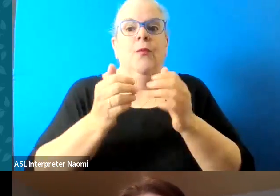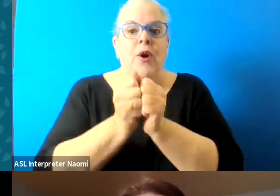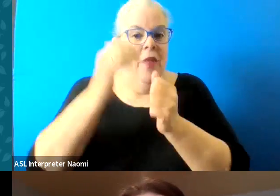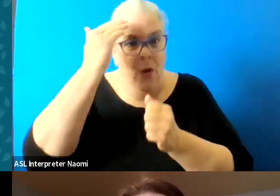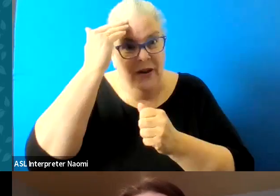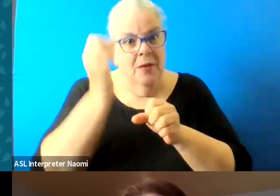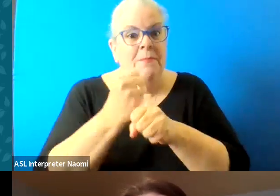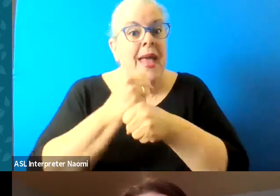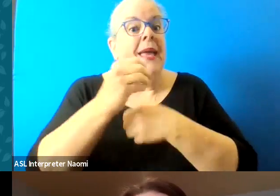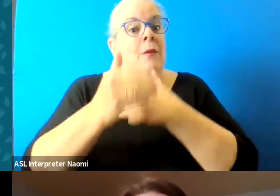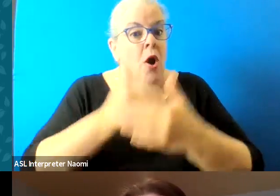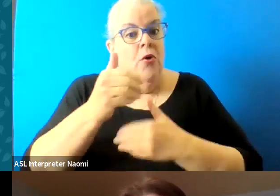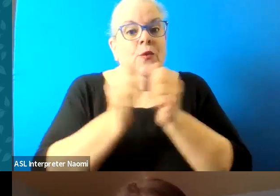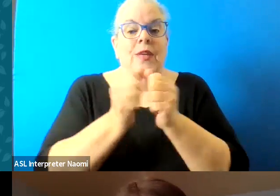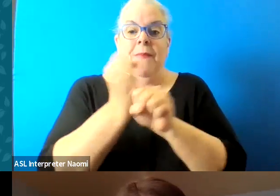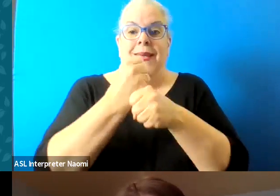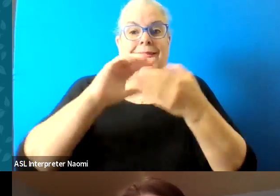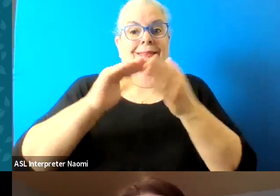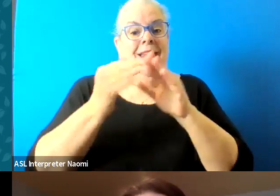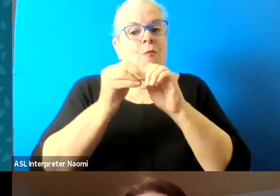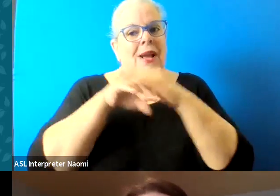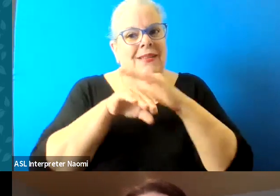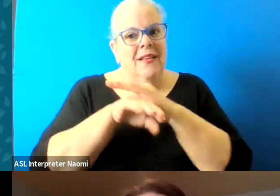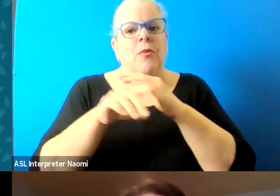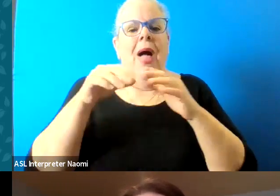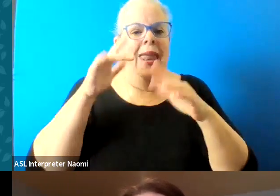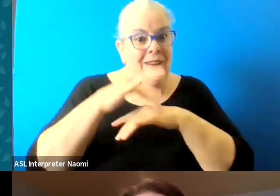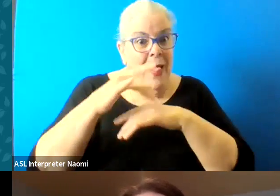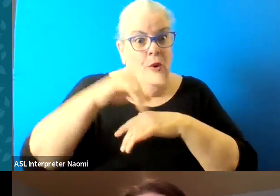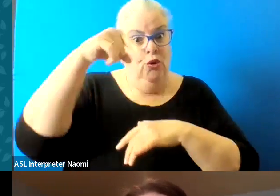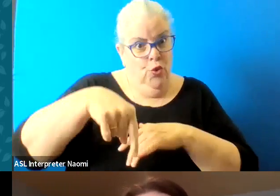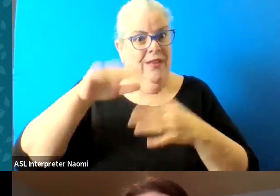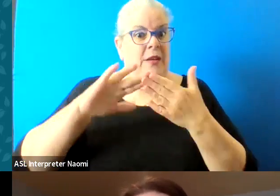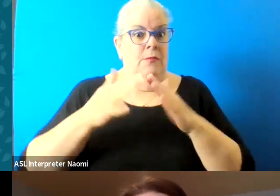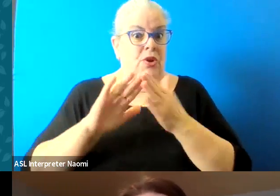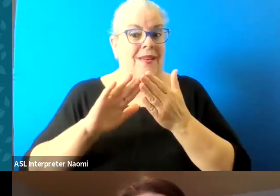and available to this community. I think, you know, we need to continue to make sure